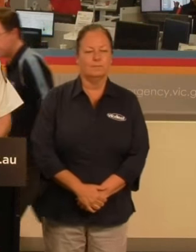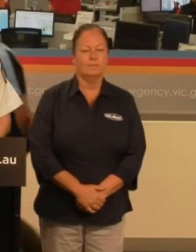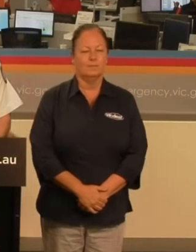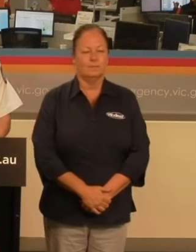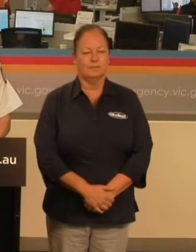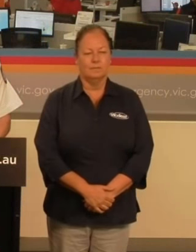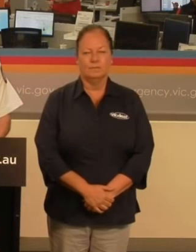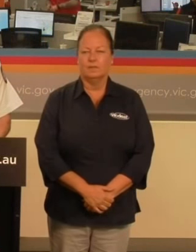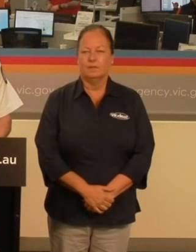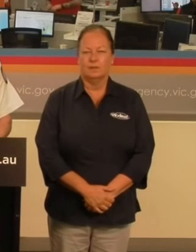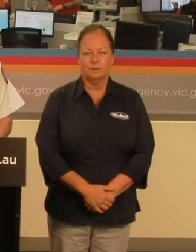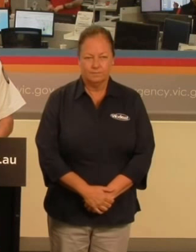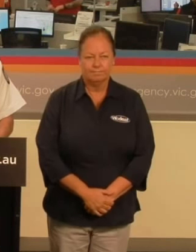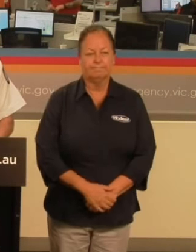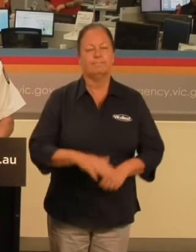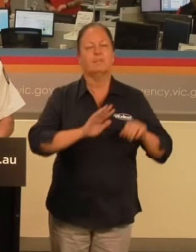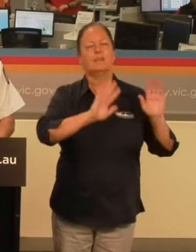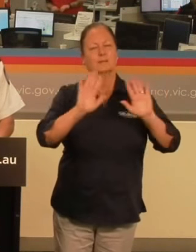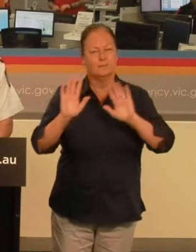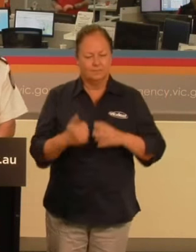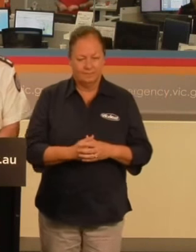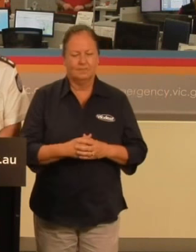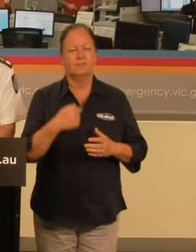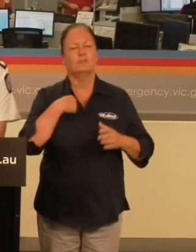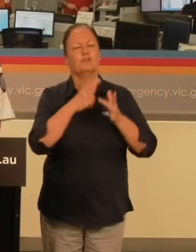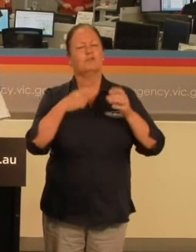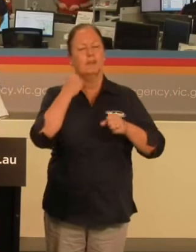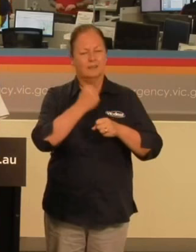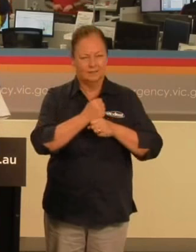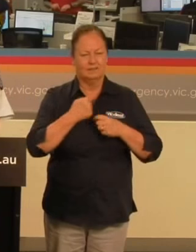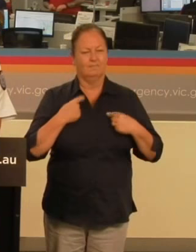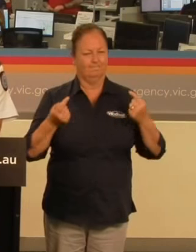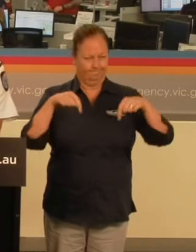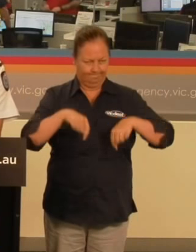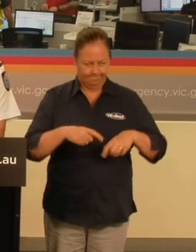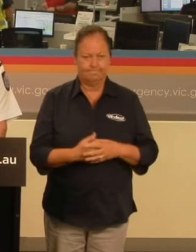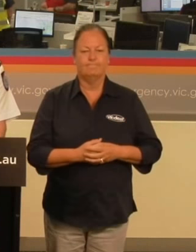Good afternoon Craig Lapsley at the State Control Center. Obviously today we'll